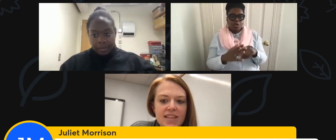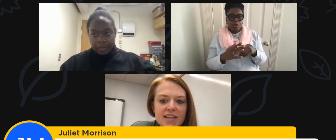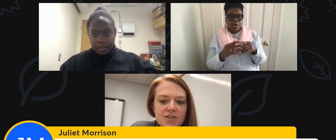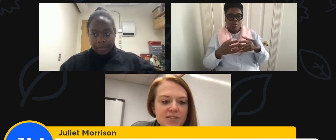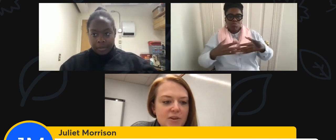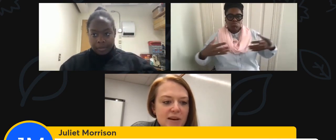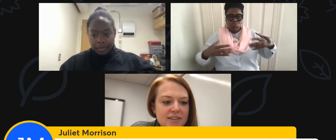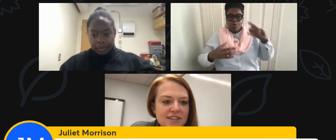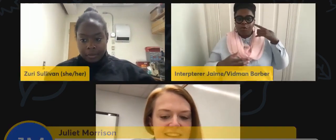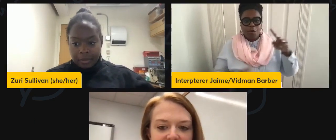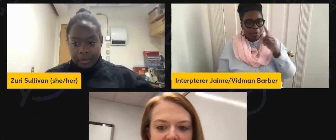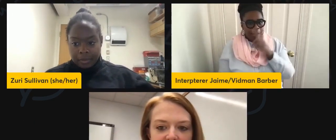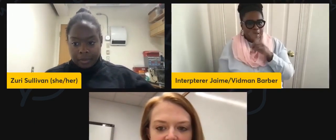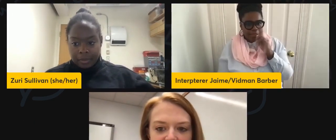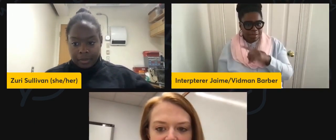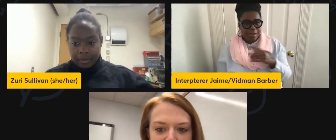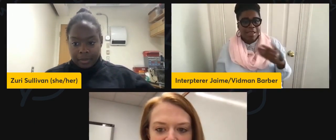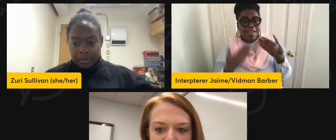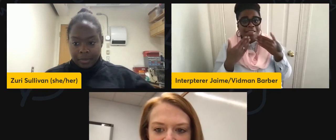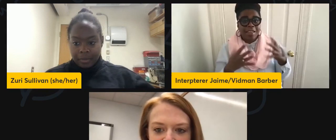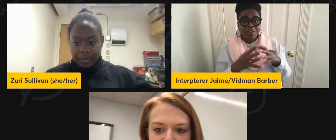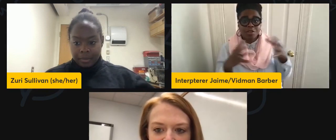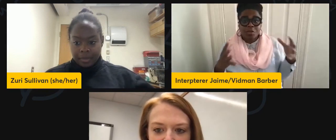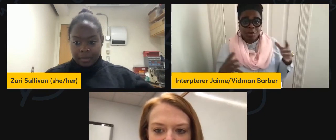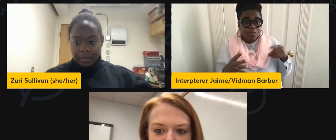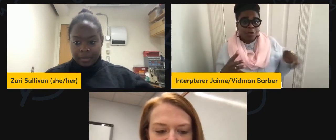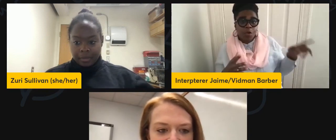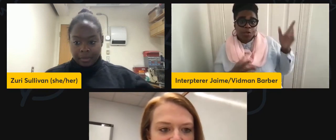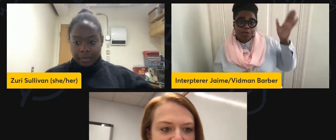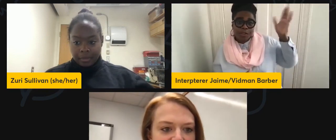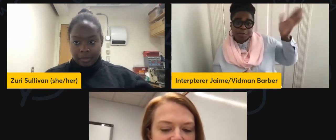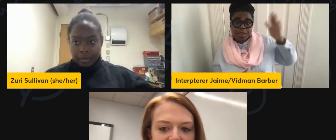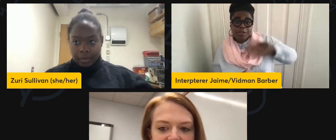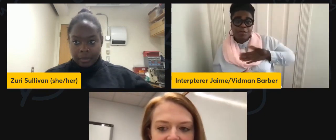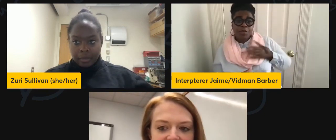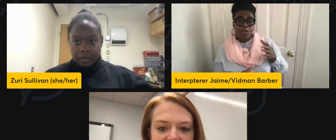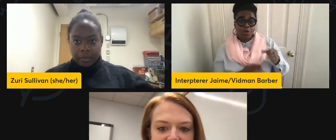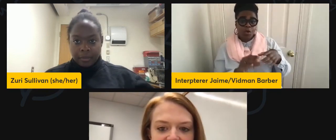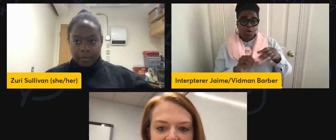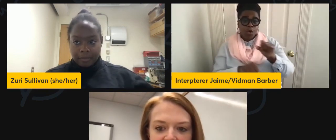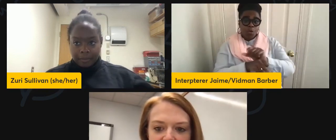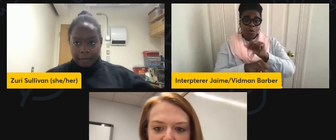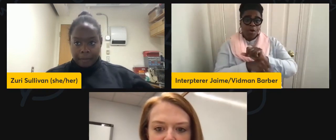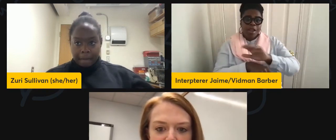Thank you so much, and thank you to all of our speakers for sharing their work today and for all of the attendees. We hope